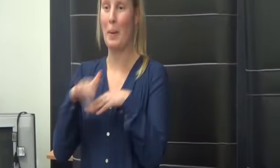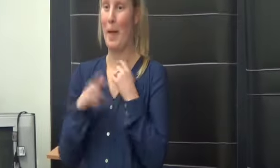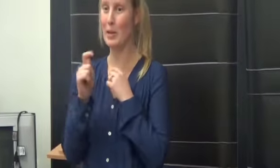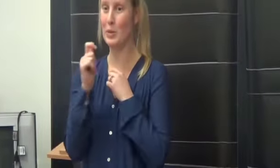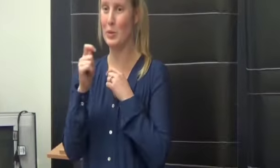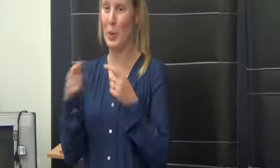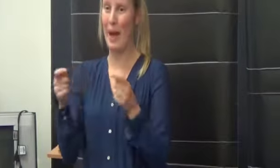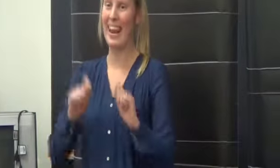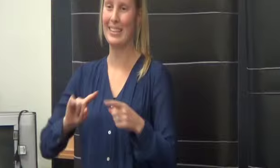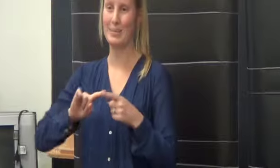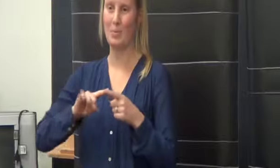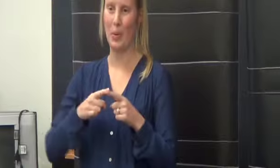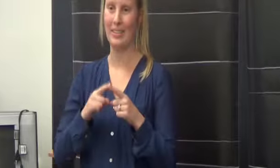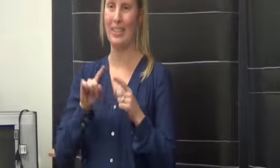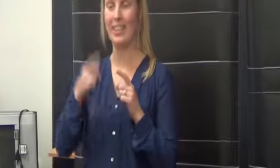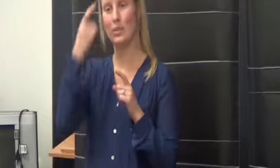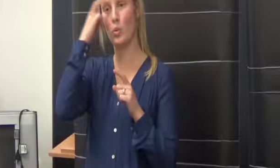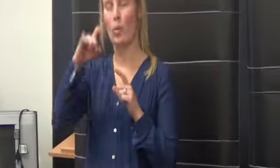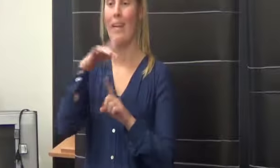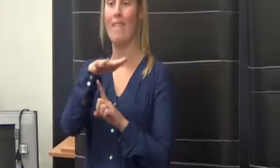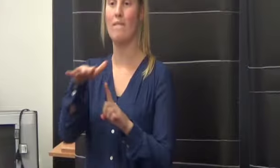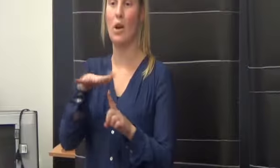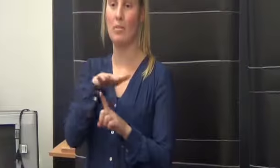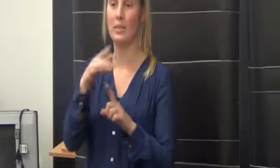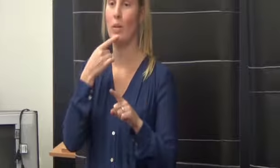I would call that Environmental Information.